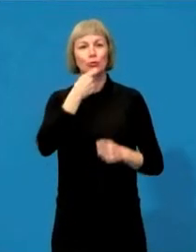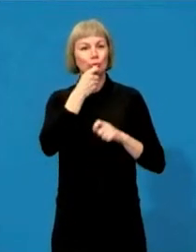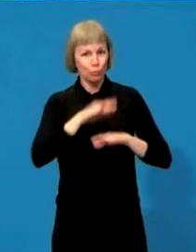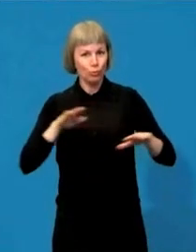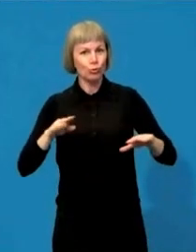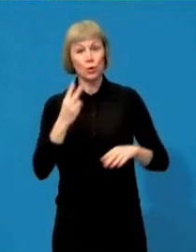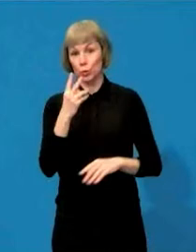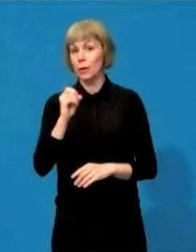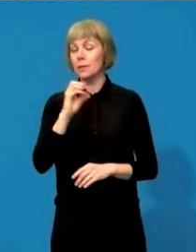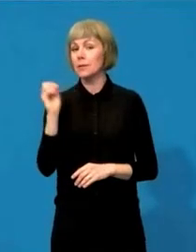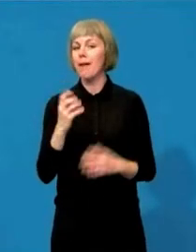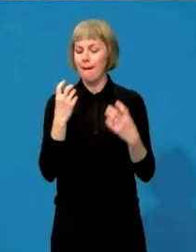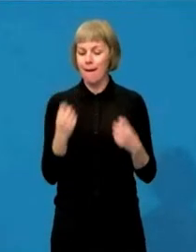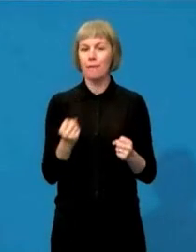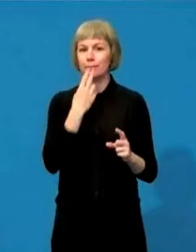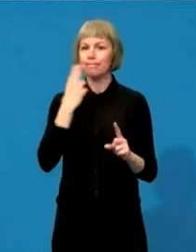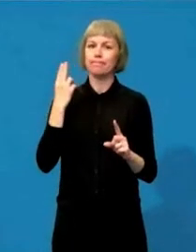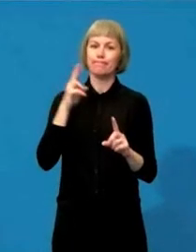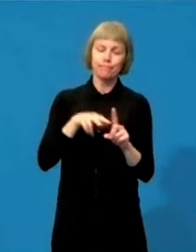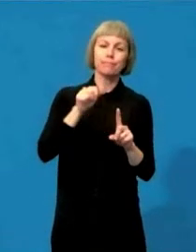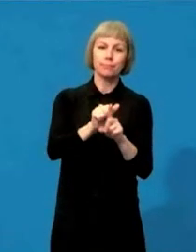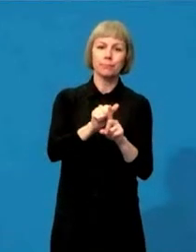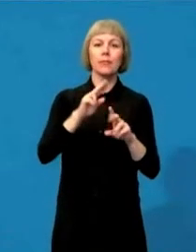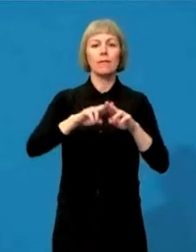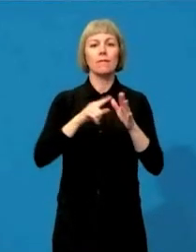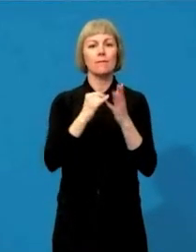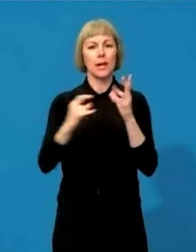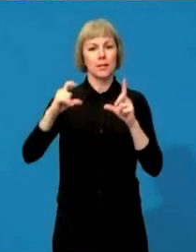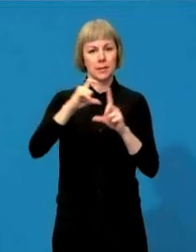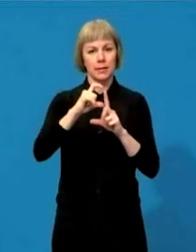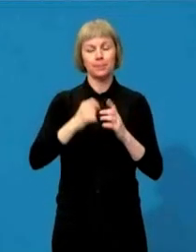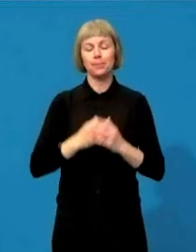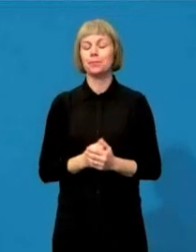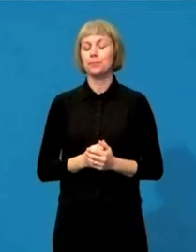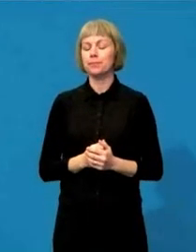That study concluded in 2015.